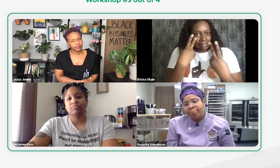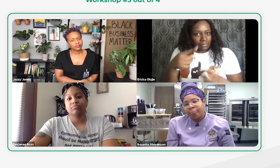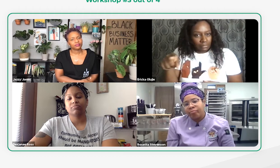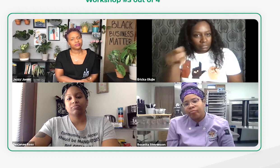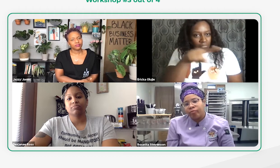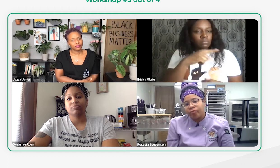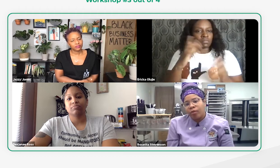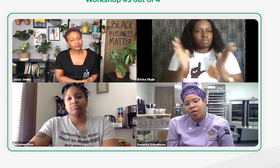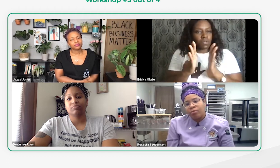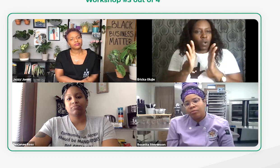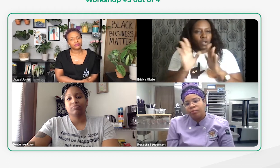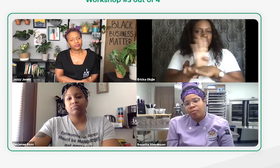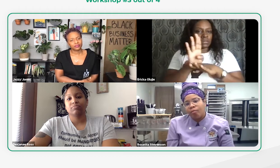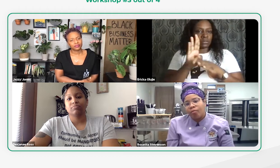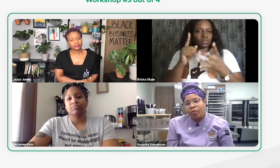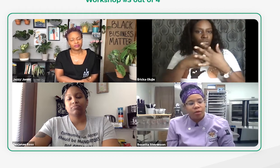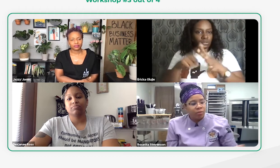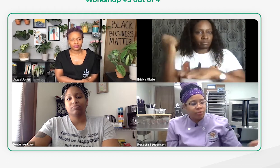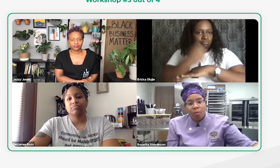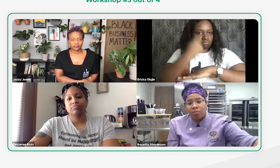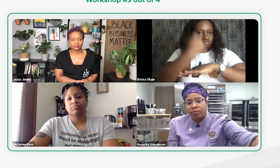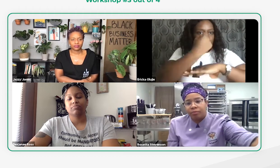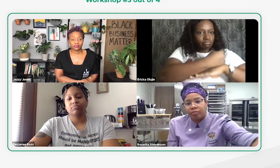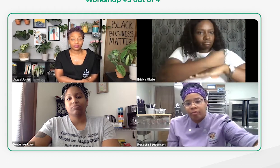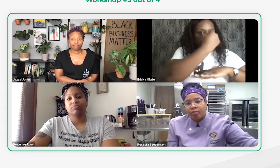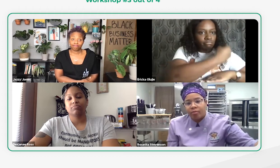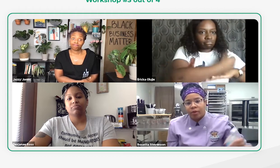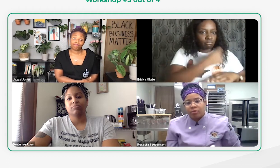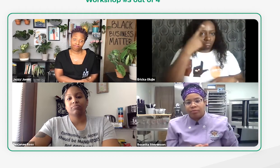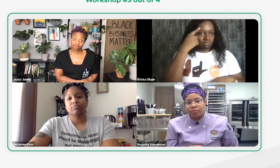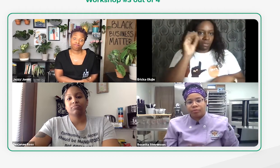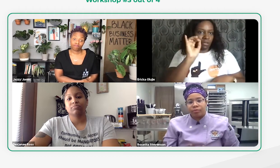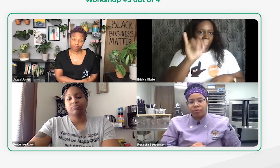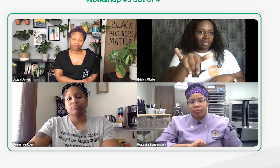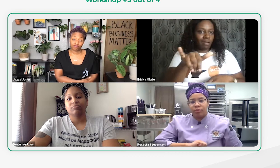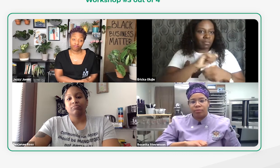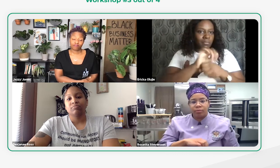I had so many emotions and seeing other small businesses start to shut down